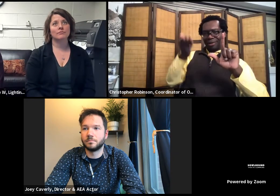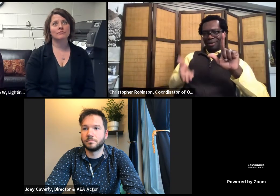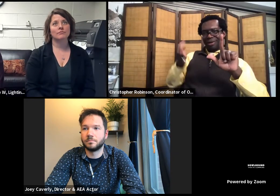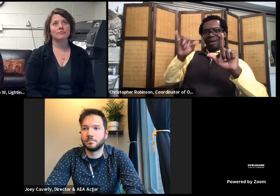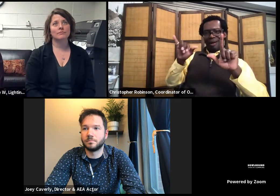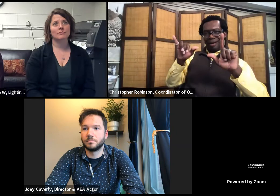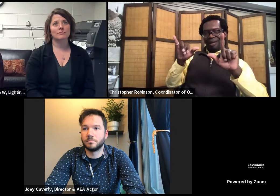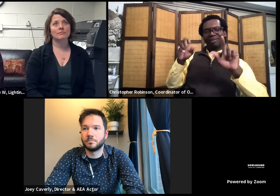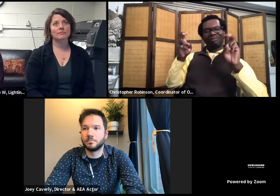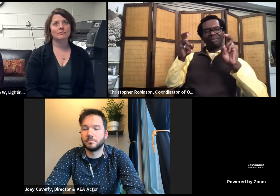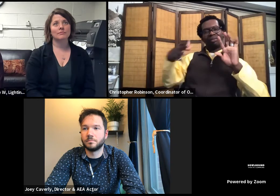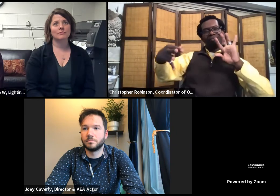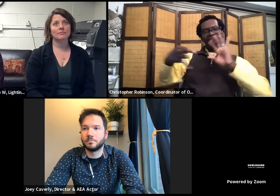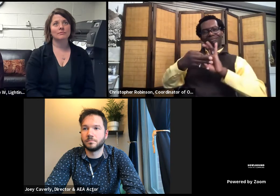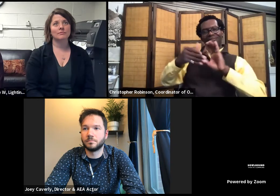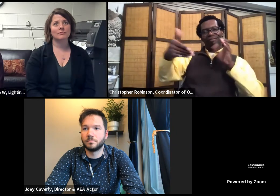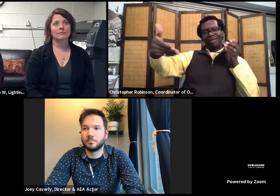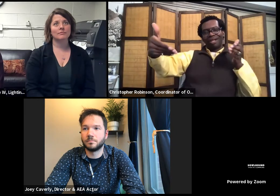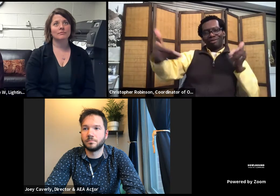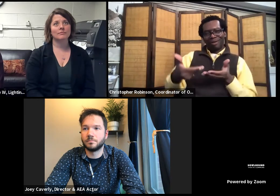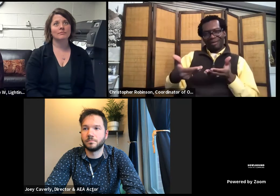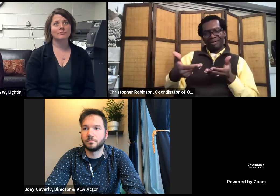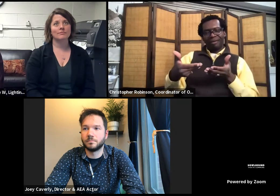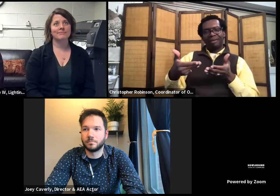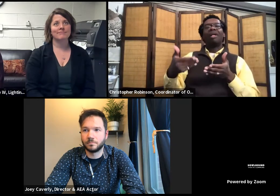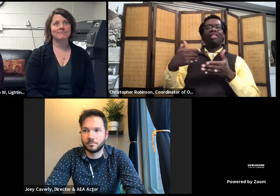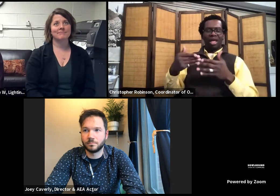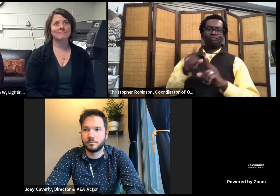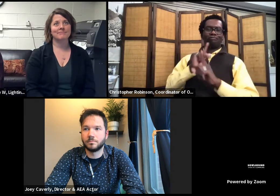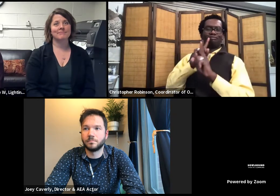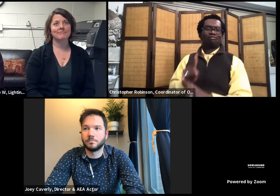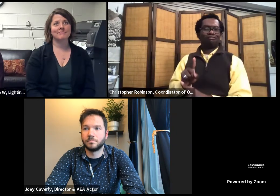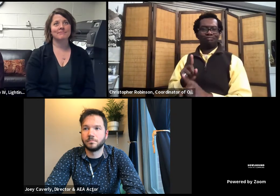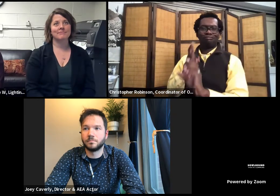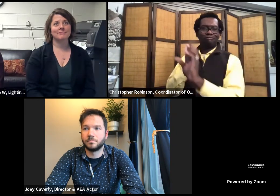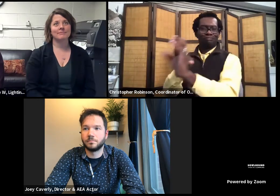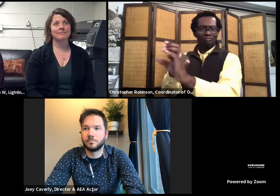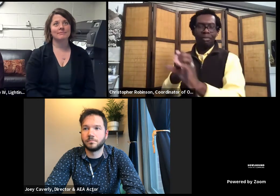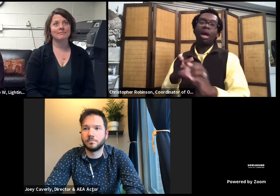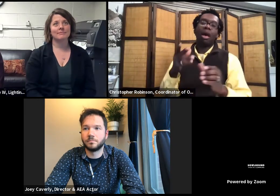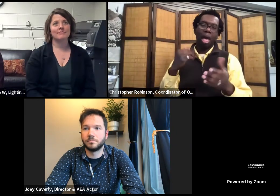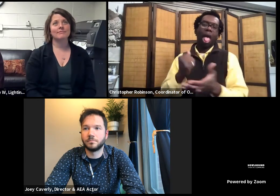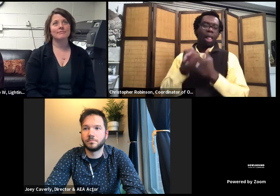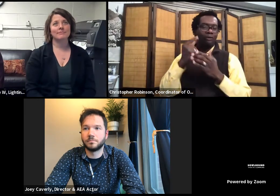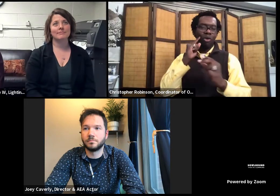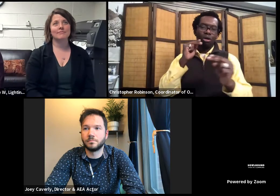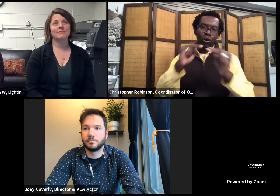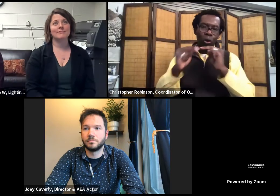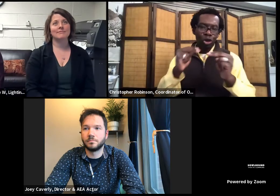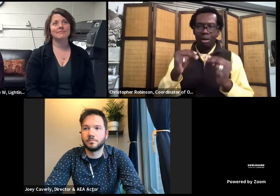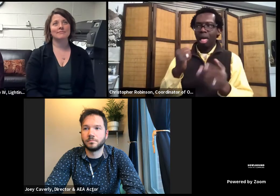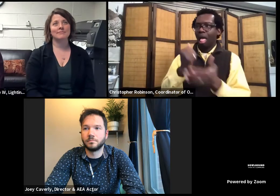Okay, it's a deaf person there. They can kinda make that connection ahead of time so they know that they can feel comfortable,